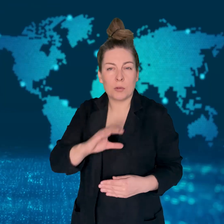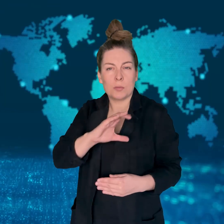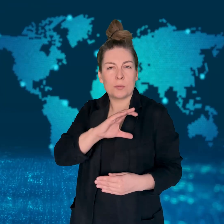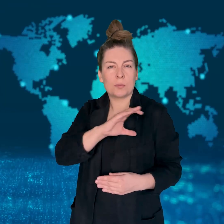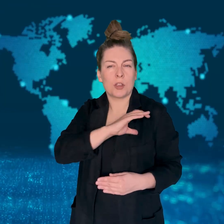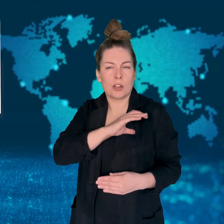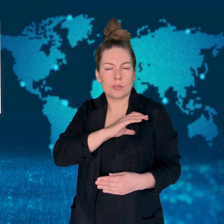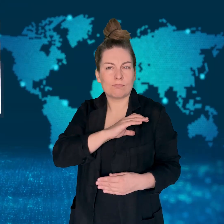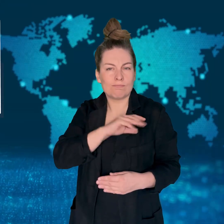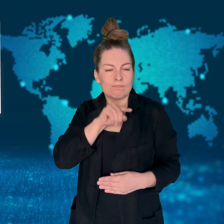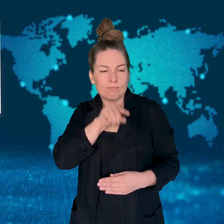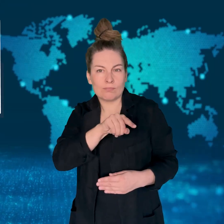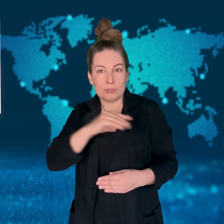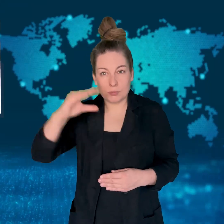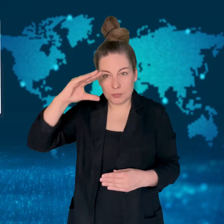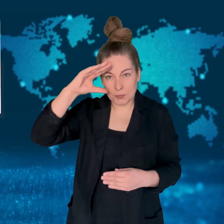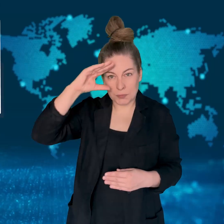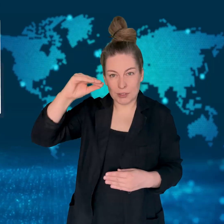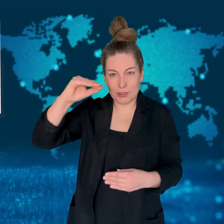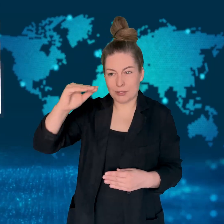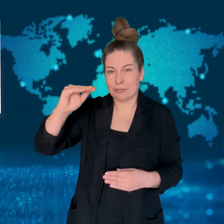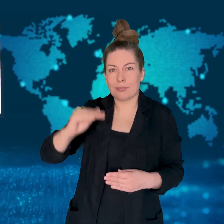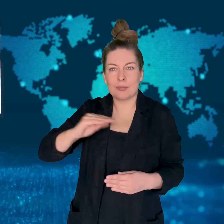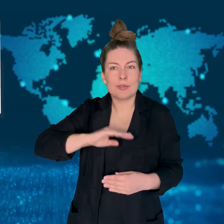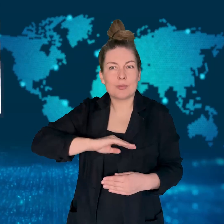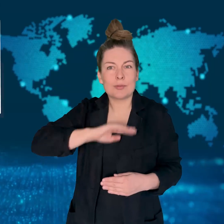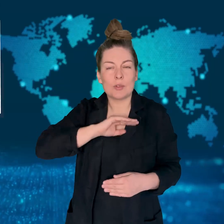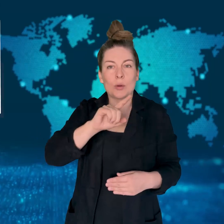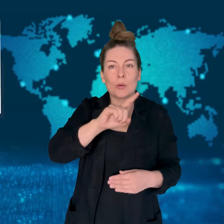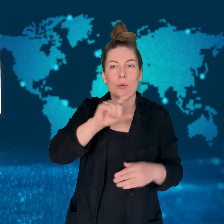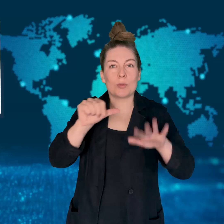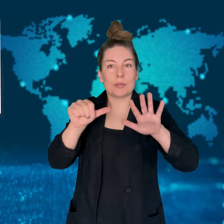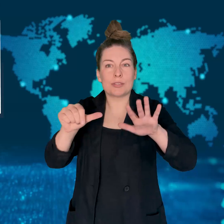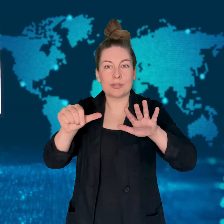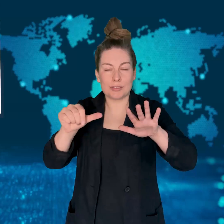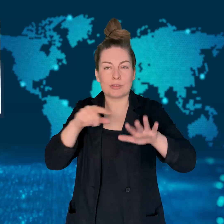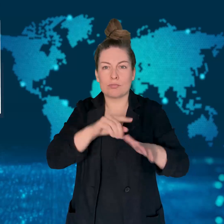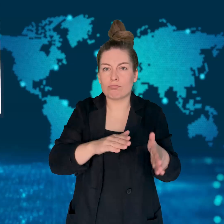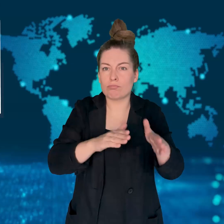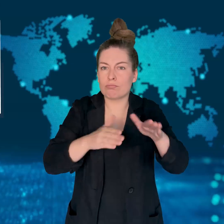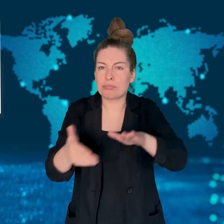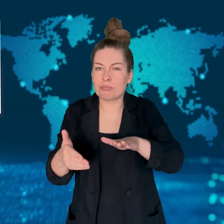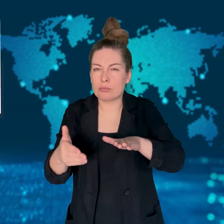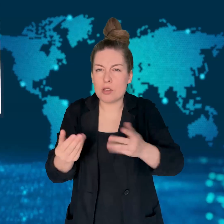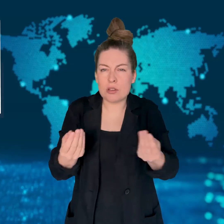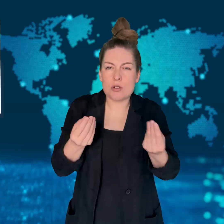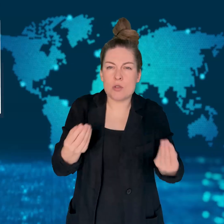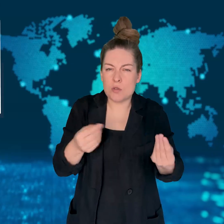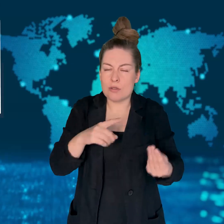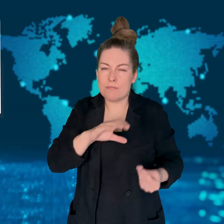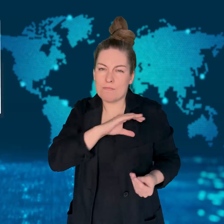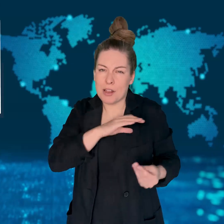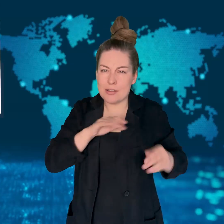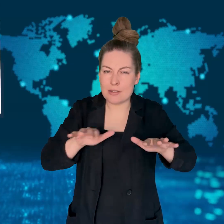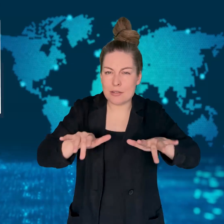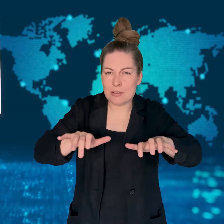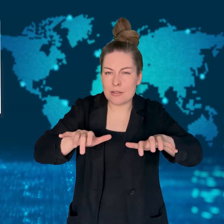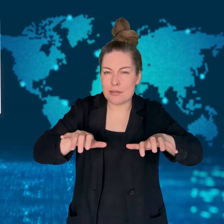[MONIKA]: Two Nigerian men have been accused of a "sextortion"